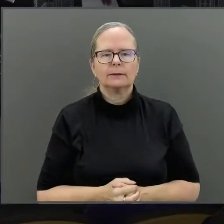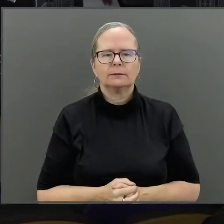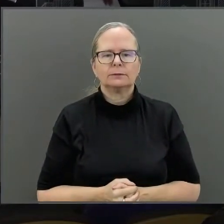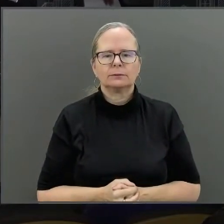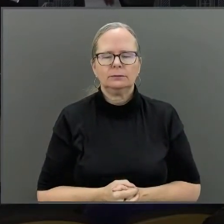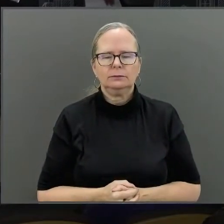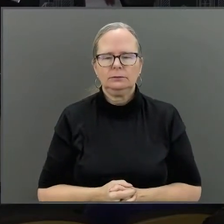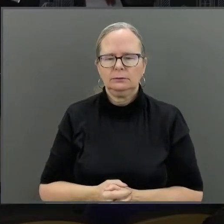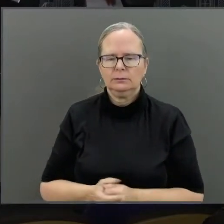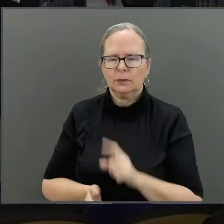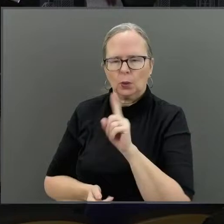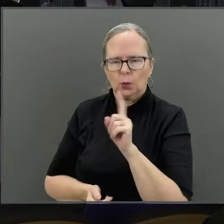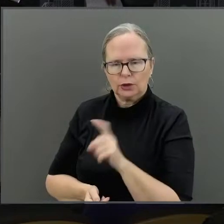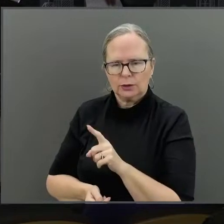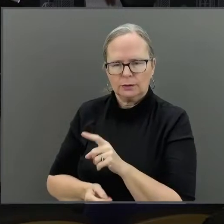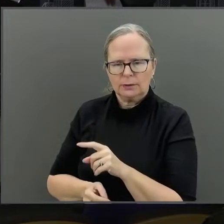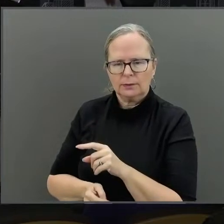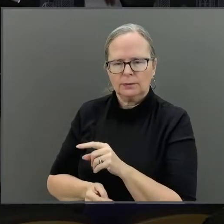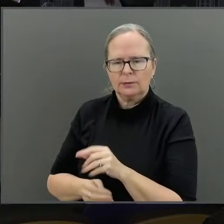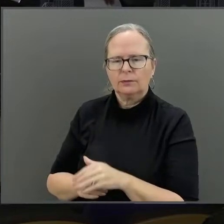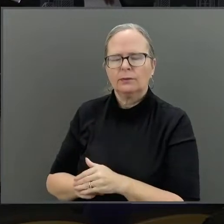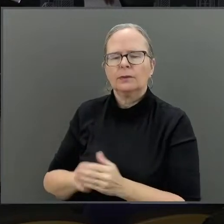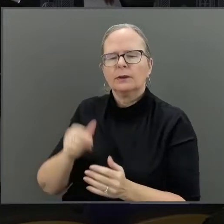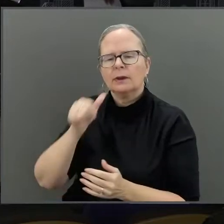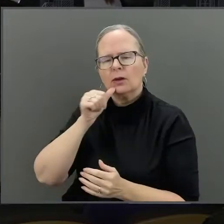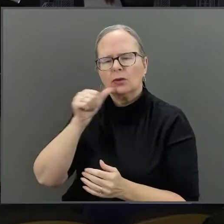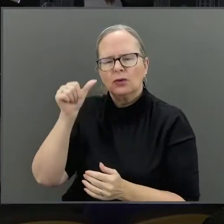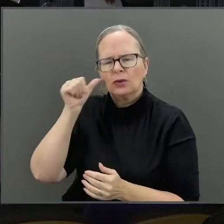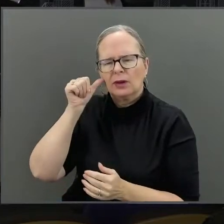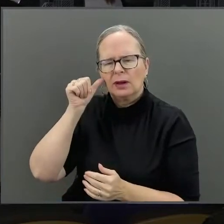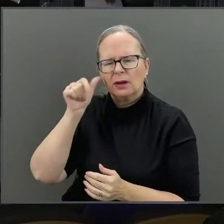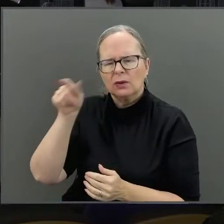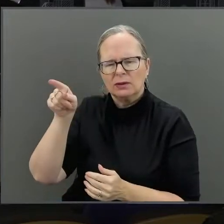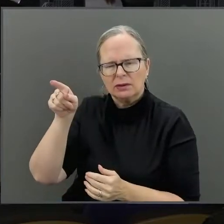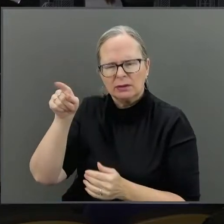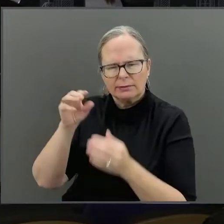many houses as possible uh does Calgary have the infrastructure to sustain your personal